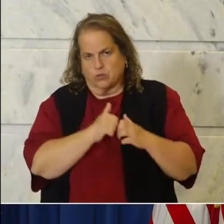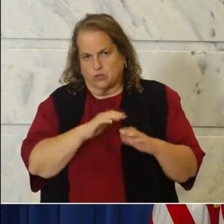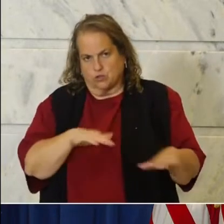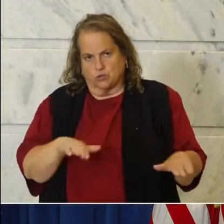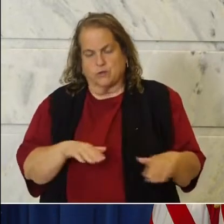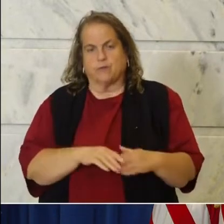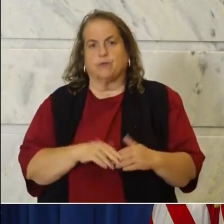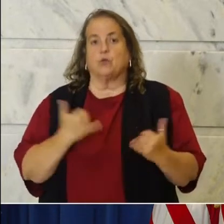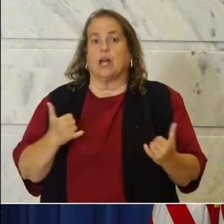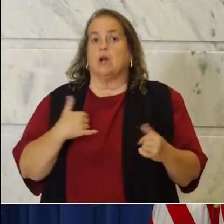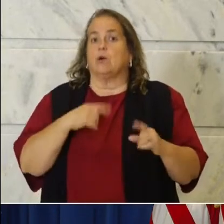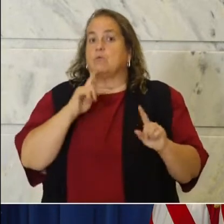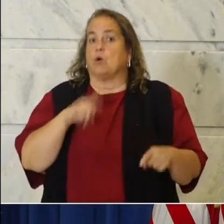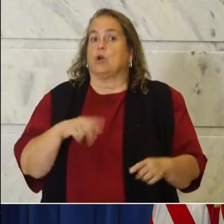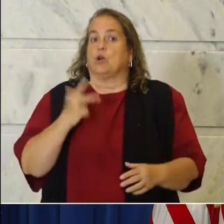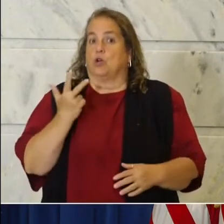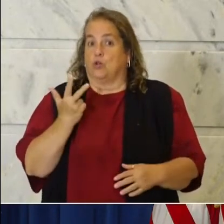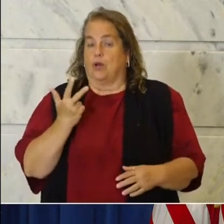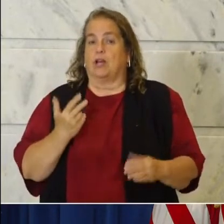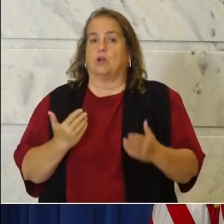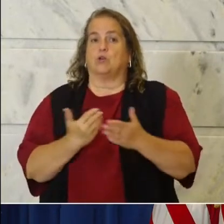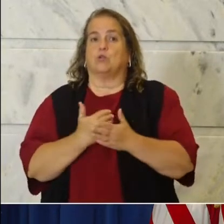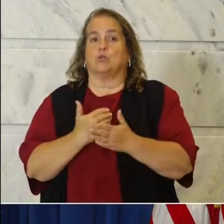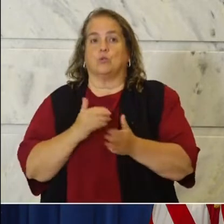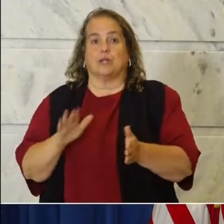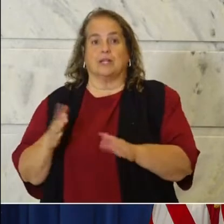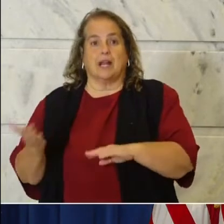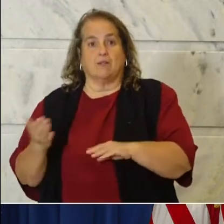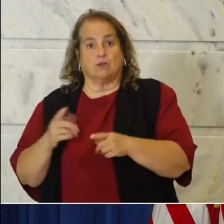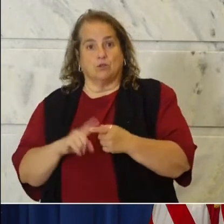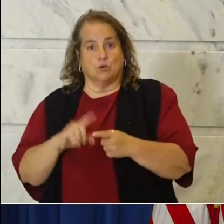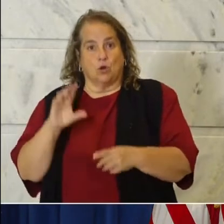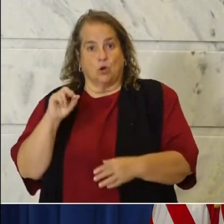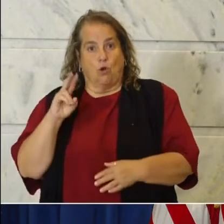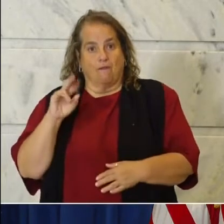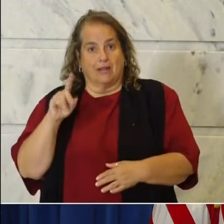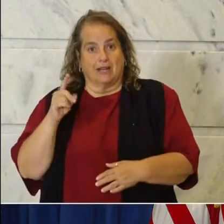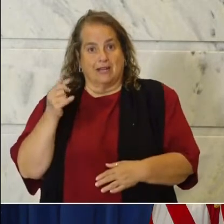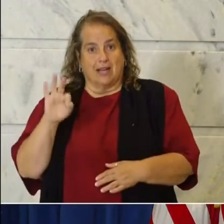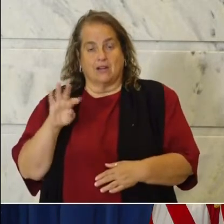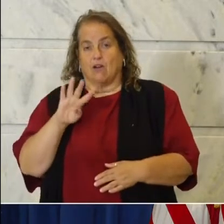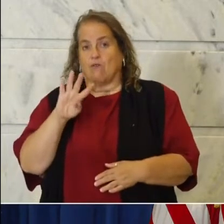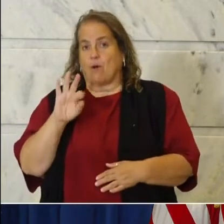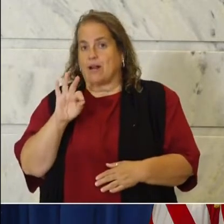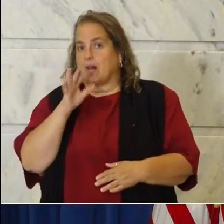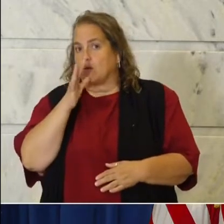reporting three new deaths to Cove in 19 a 49 year old woman from Simpson